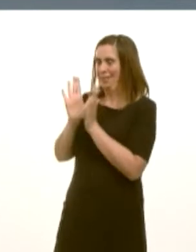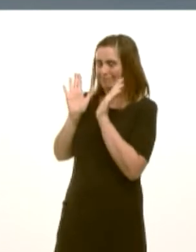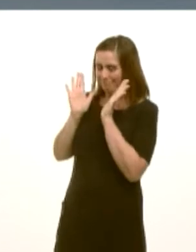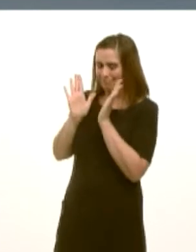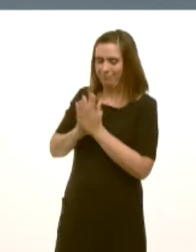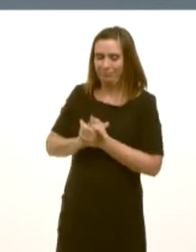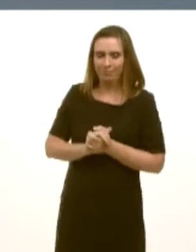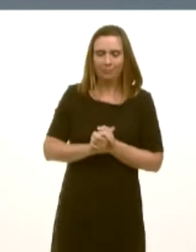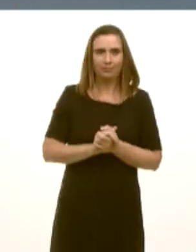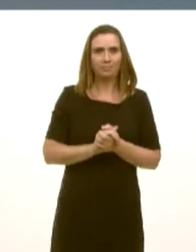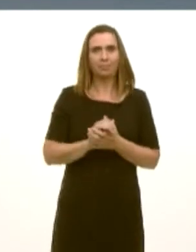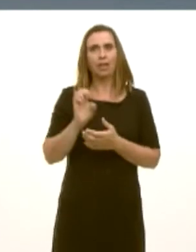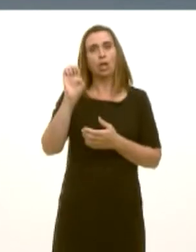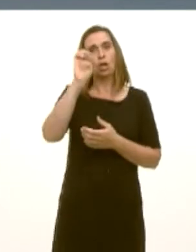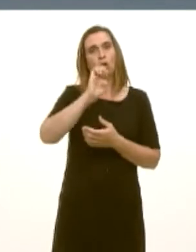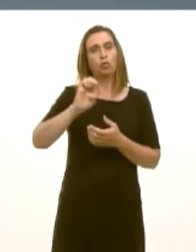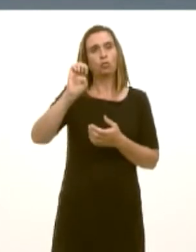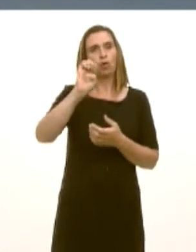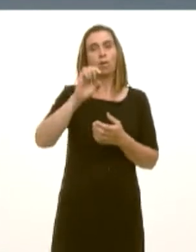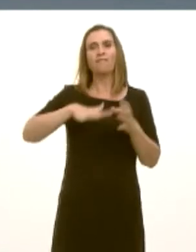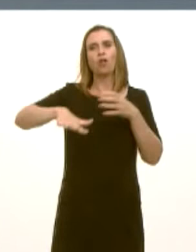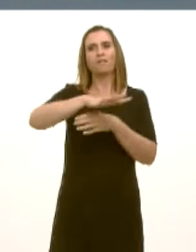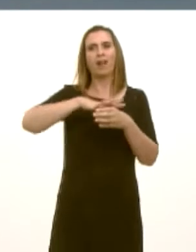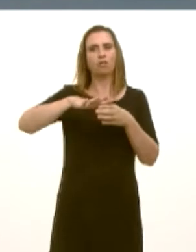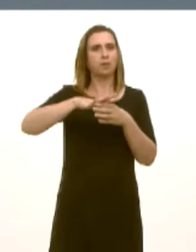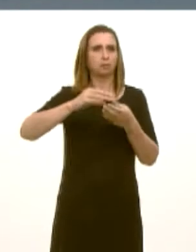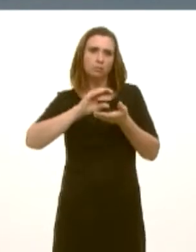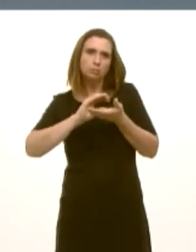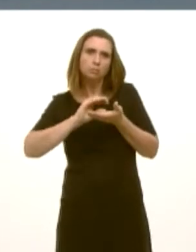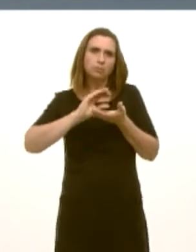throughout Wales to environment projects since 1992.